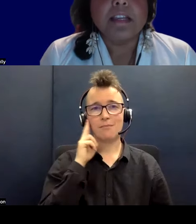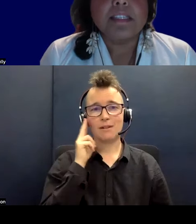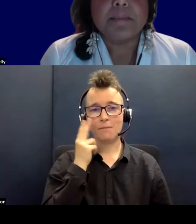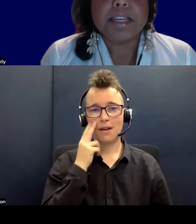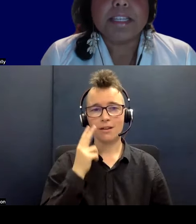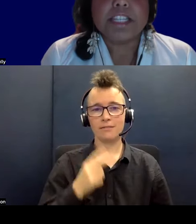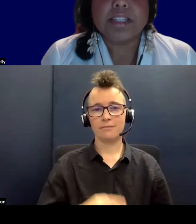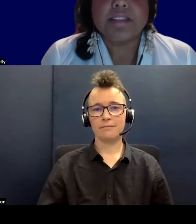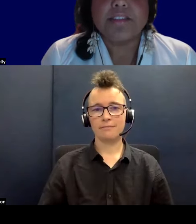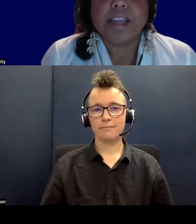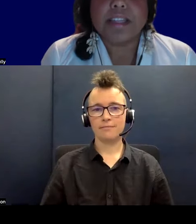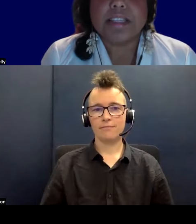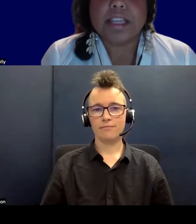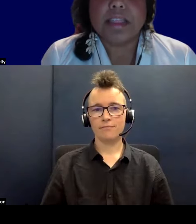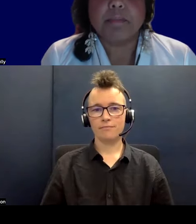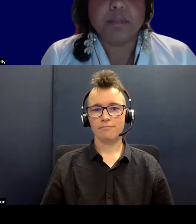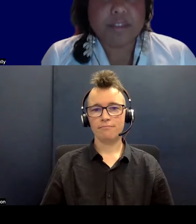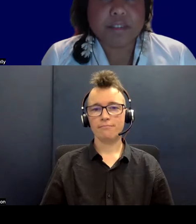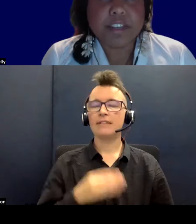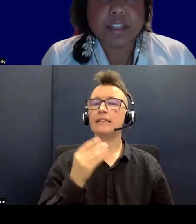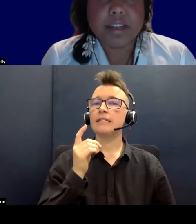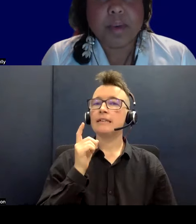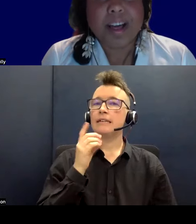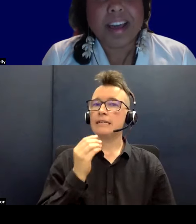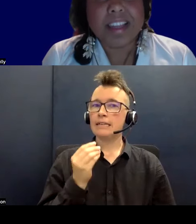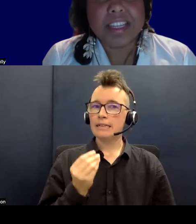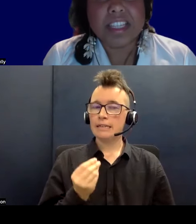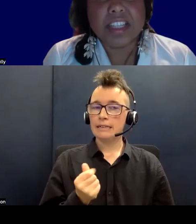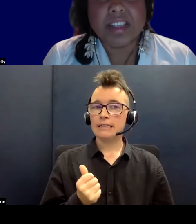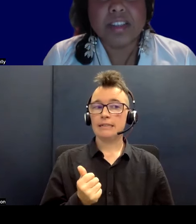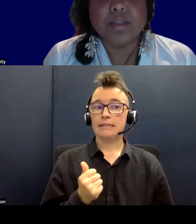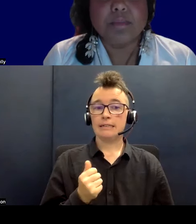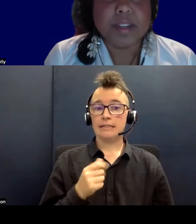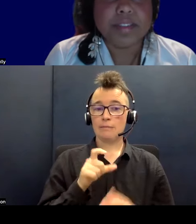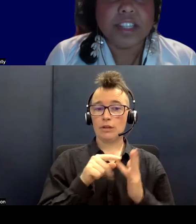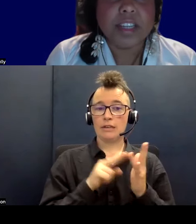Some conditions affect the peripheral vision while other conditions cause blurred vision